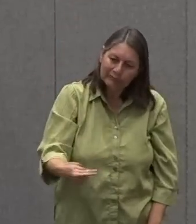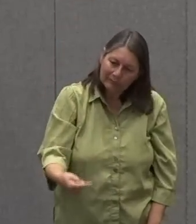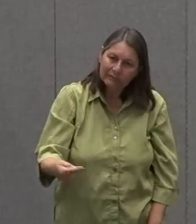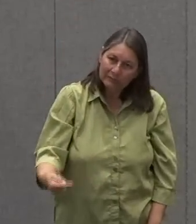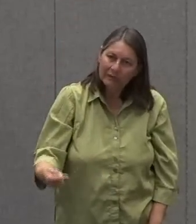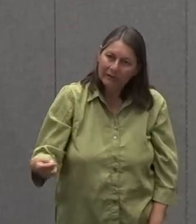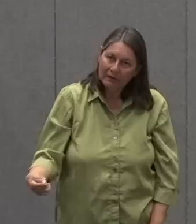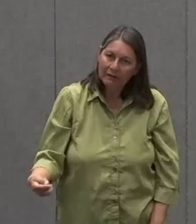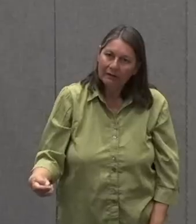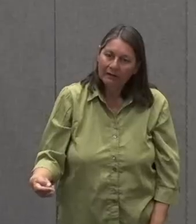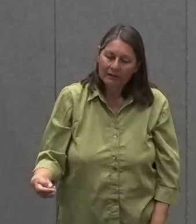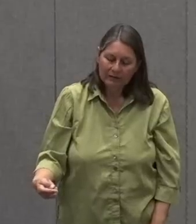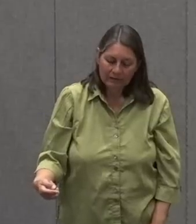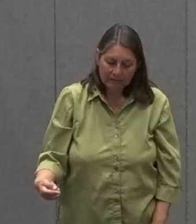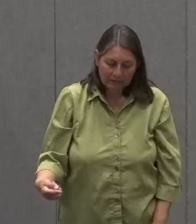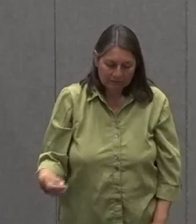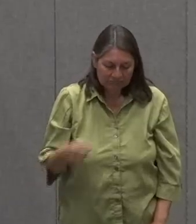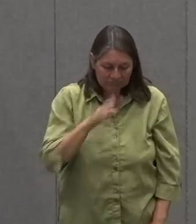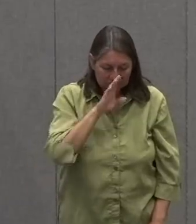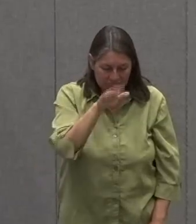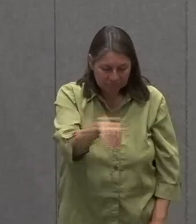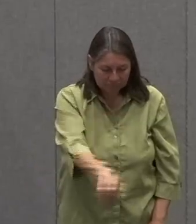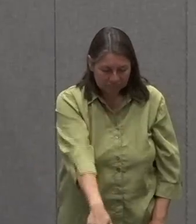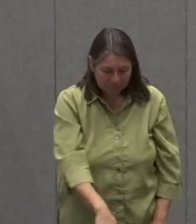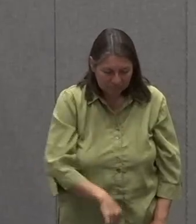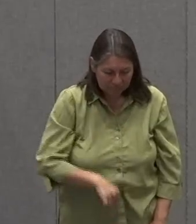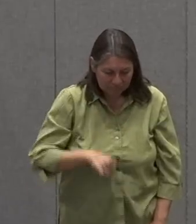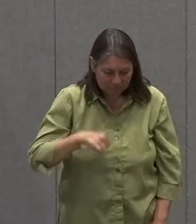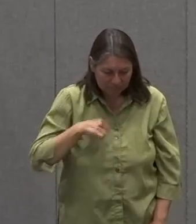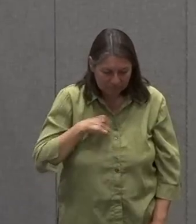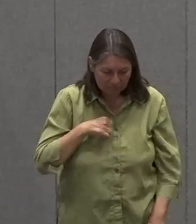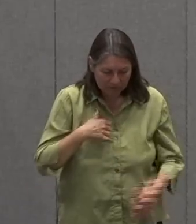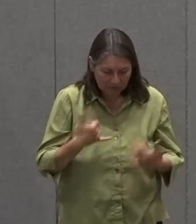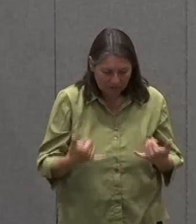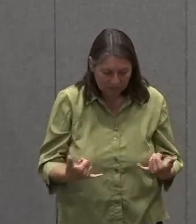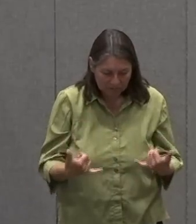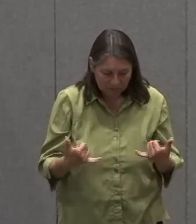The proud beast hung his head so low